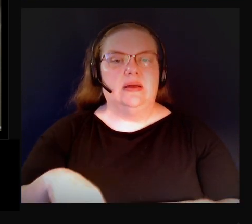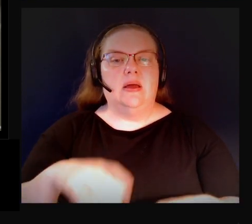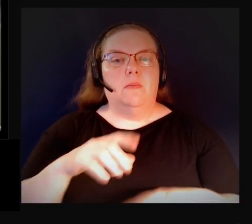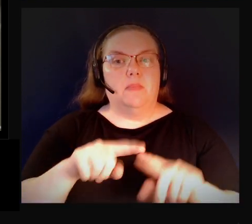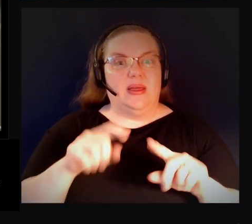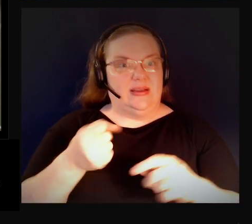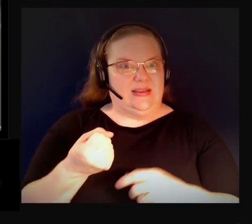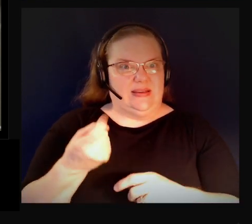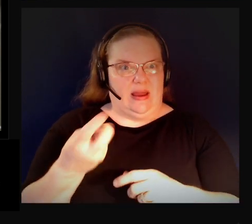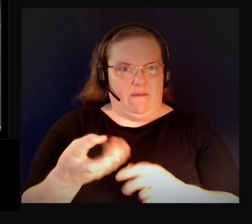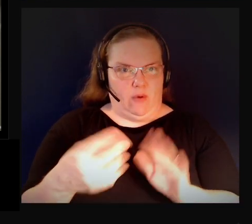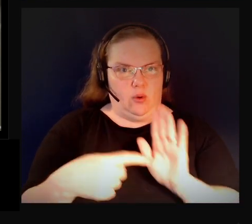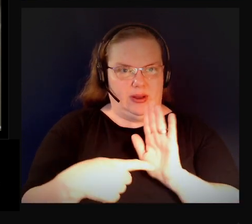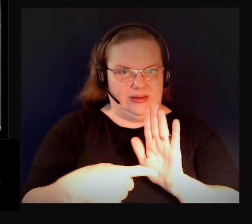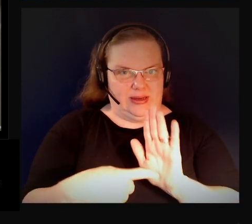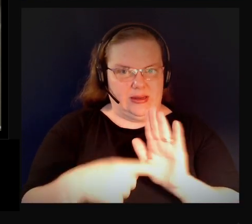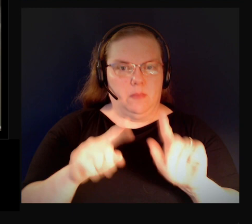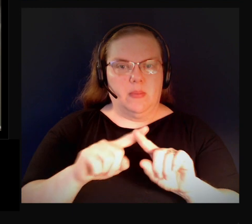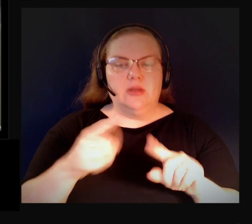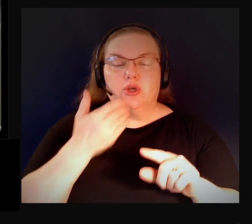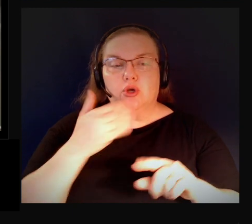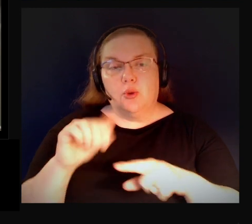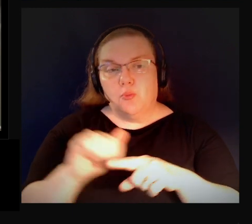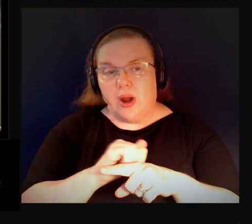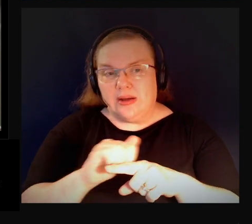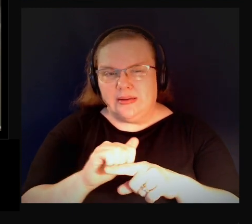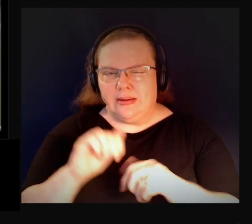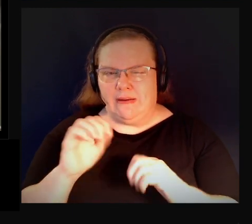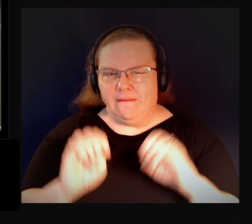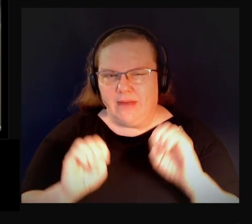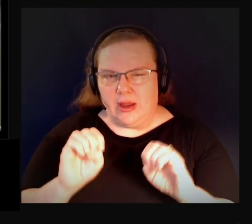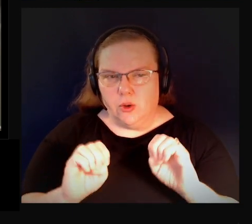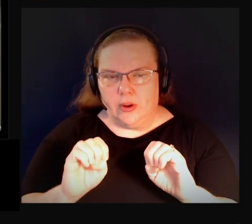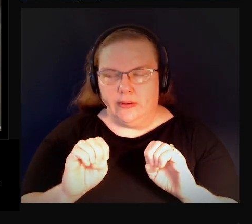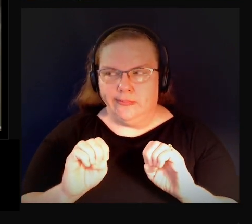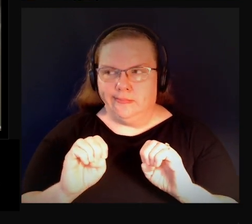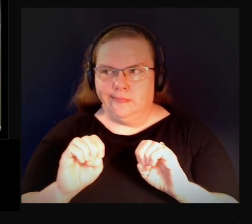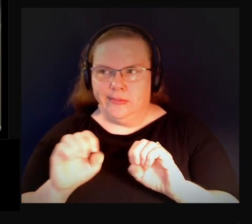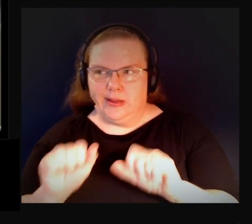but it is a good practice to evaluate how many of these effects you could use for your project.